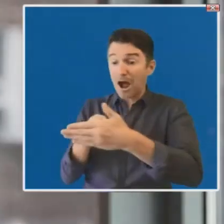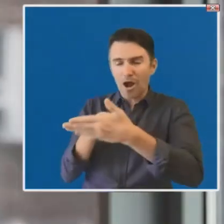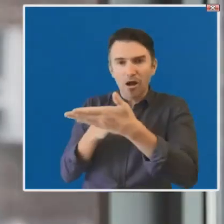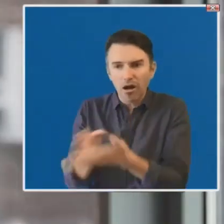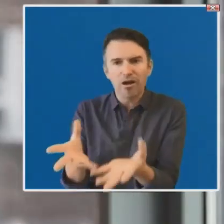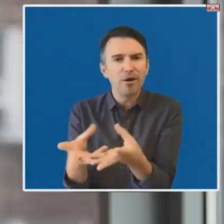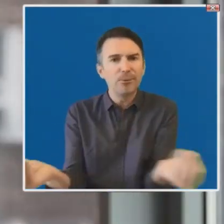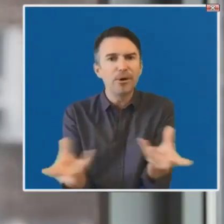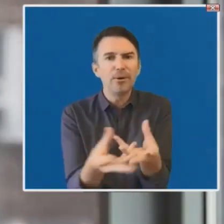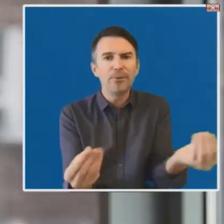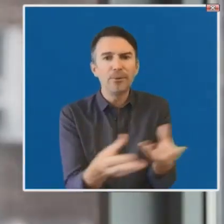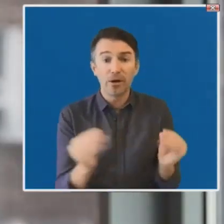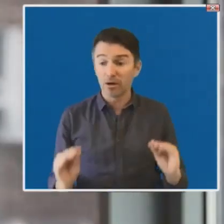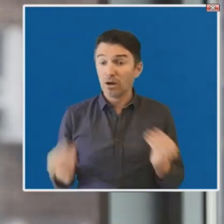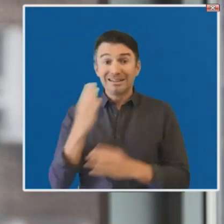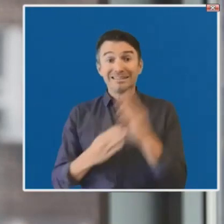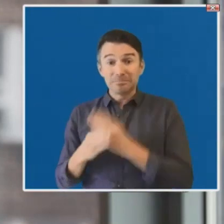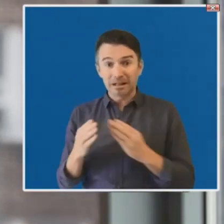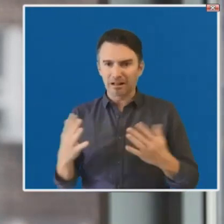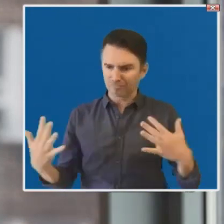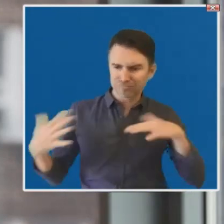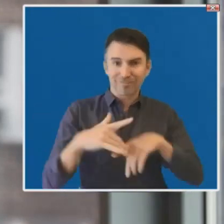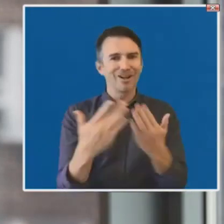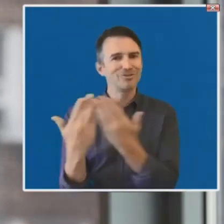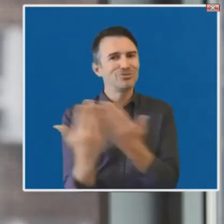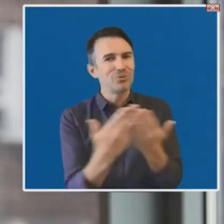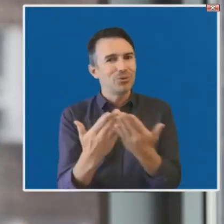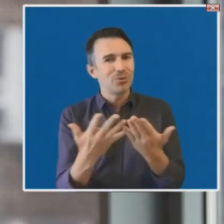When barriers are removed and children's have been included in revenues.